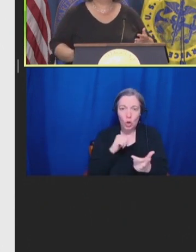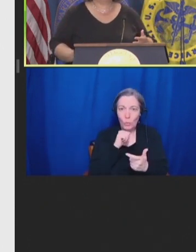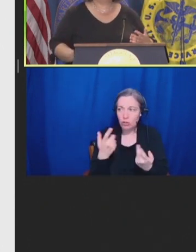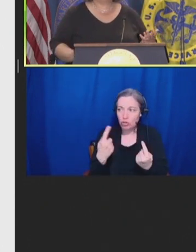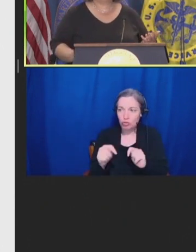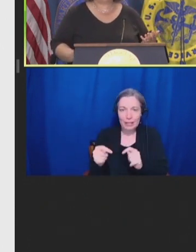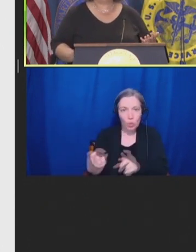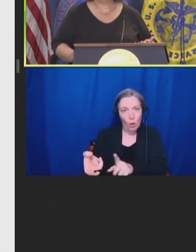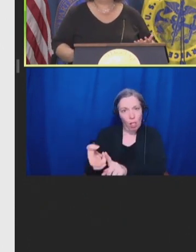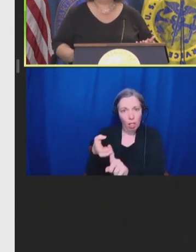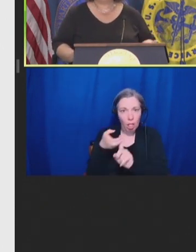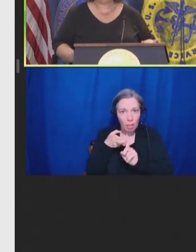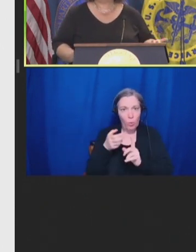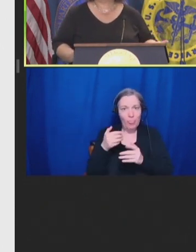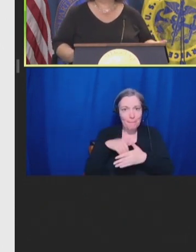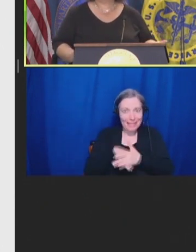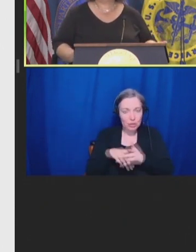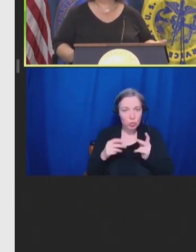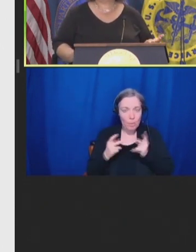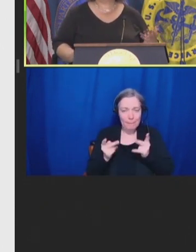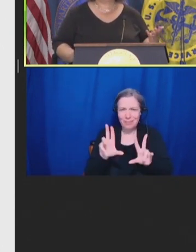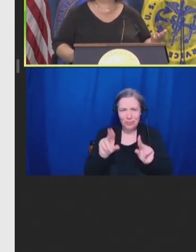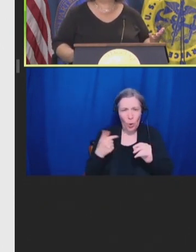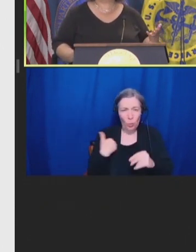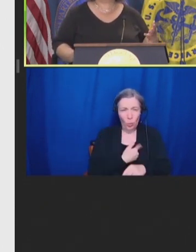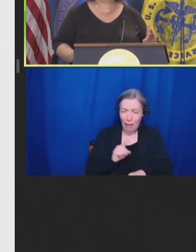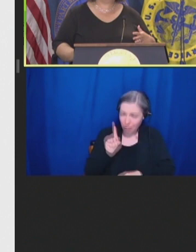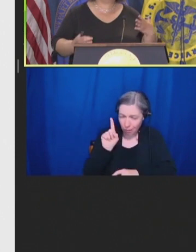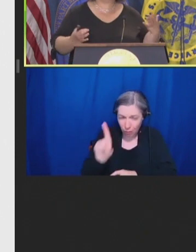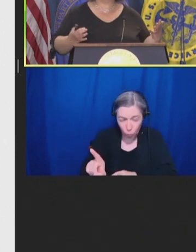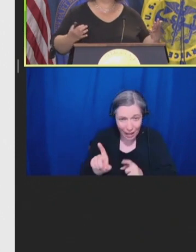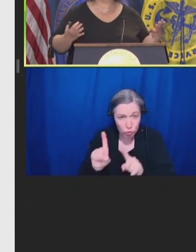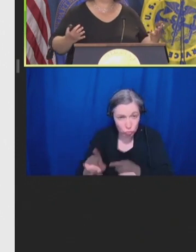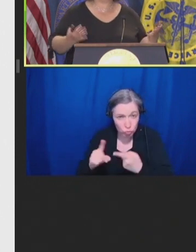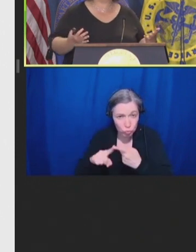I think we did that in a way that we haven't really done quite as -- in such a huge effort